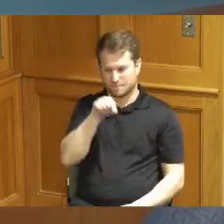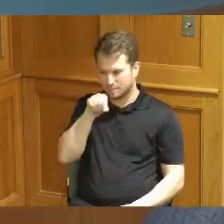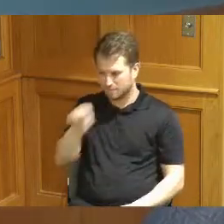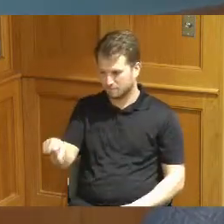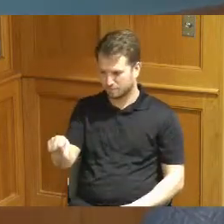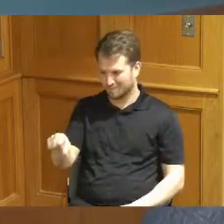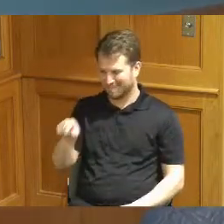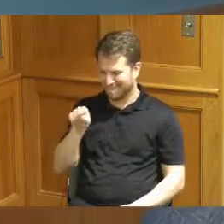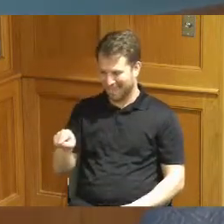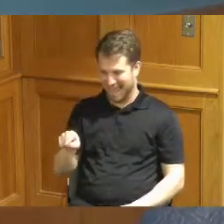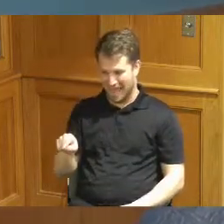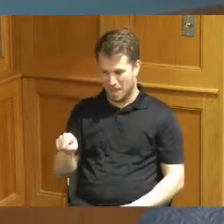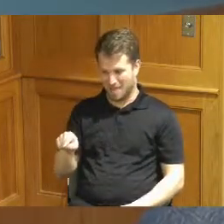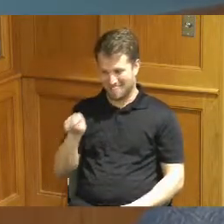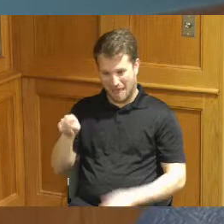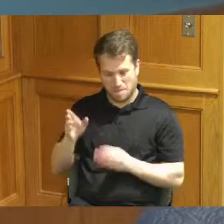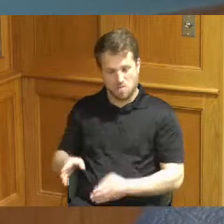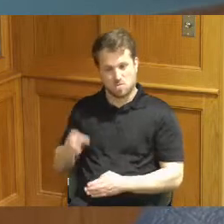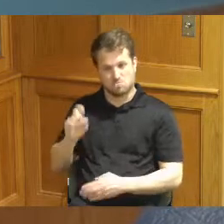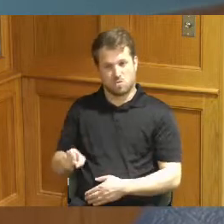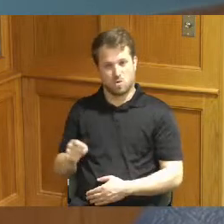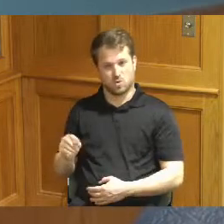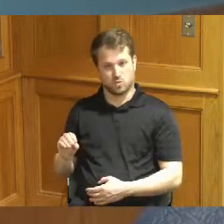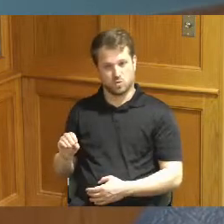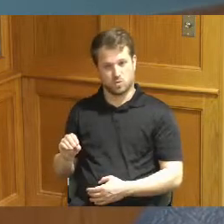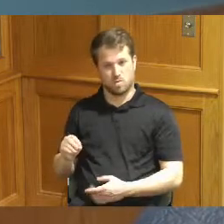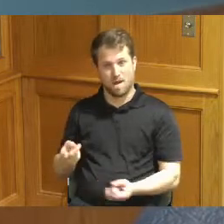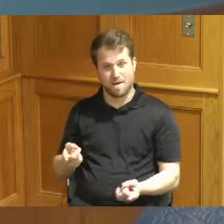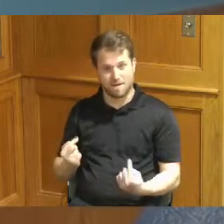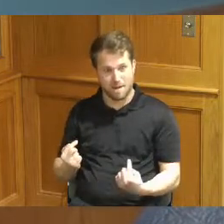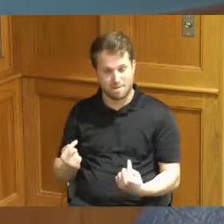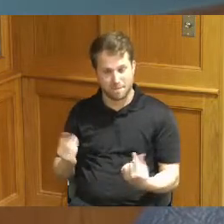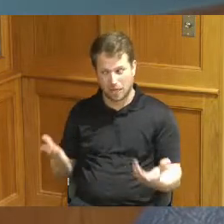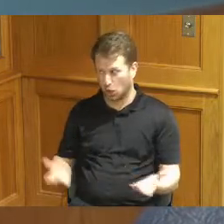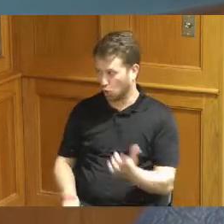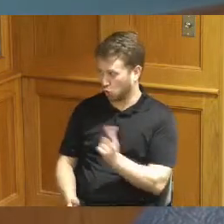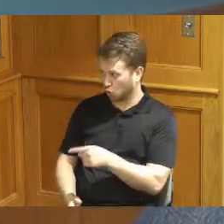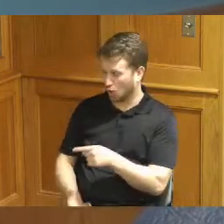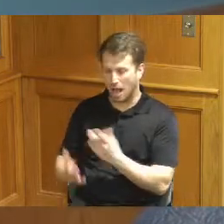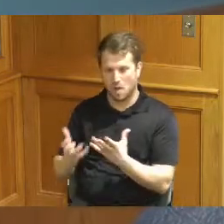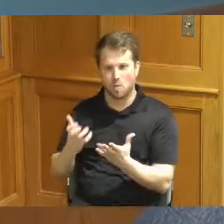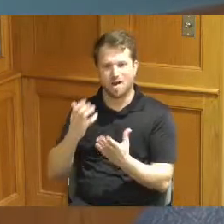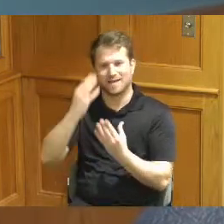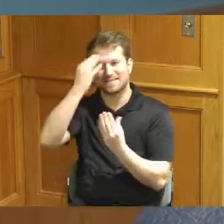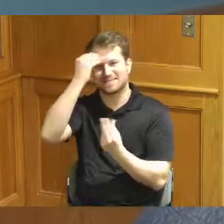supposedly doing this come on down here and I'd like to get some data on what they find